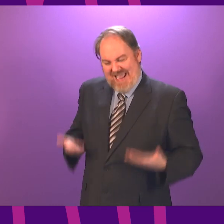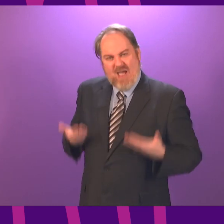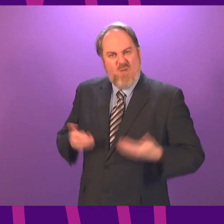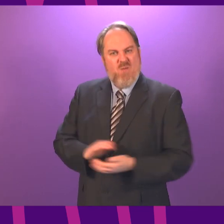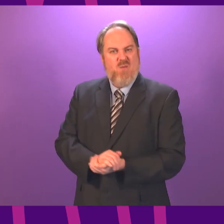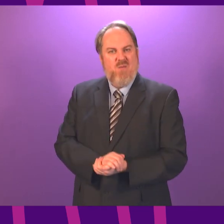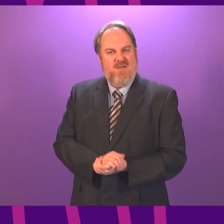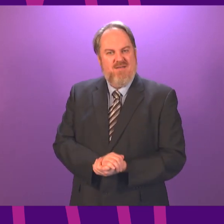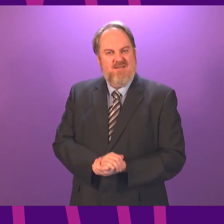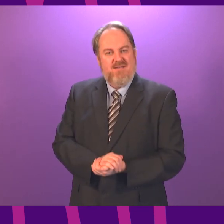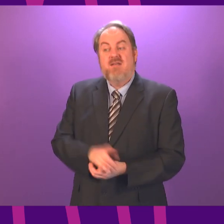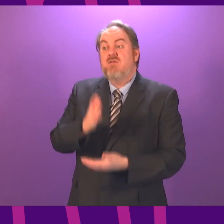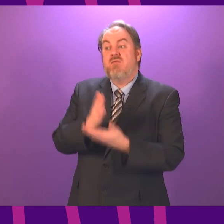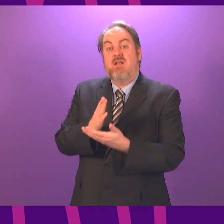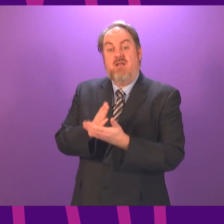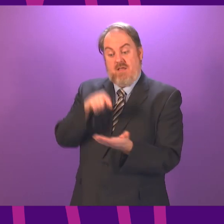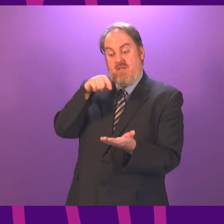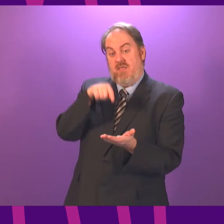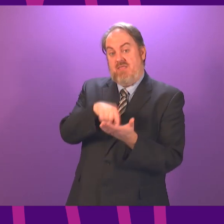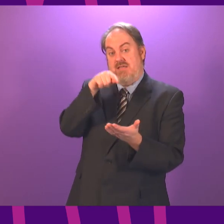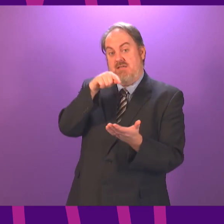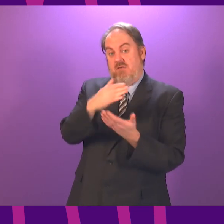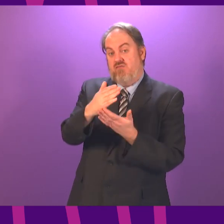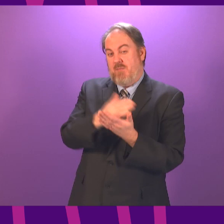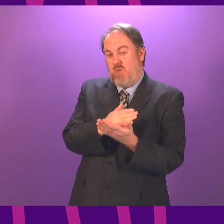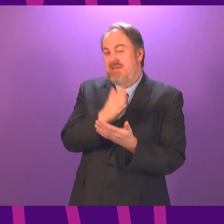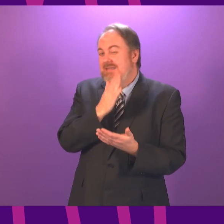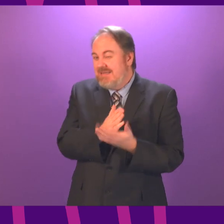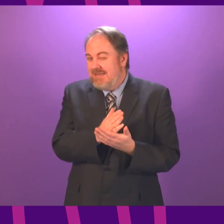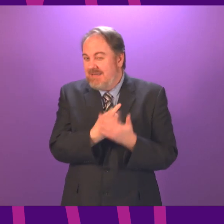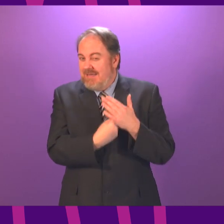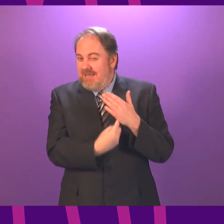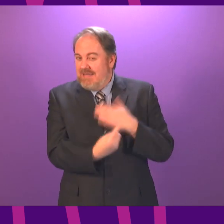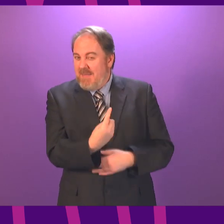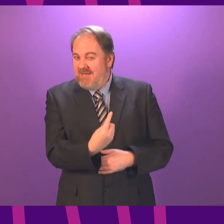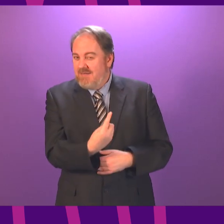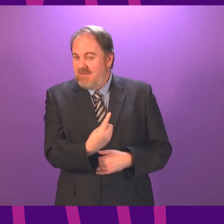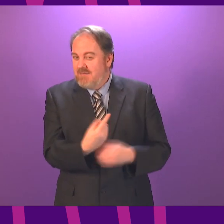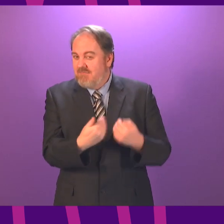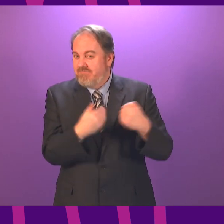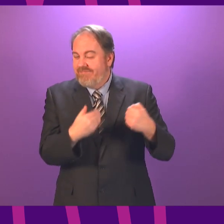The independence of the report is in question because of the interference. The Scottish